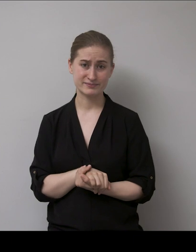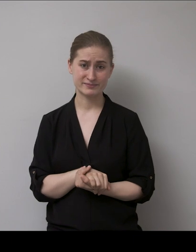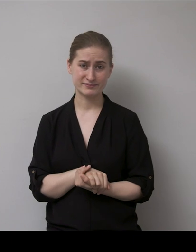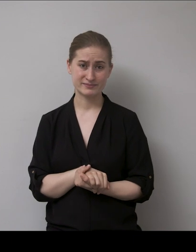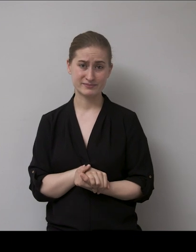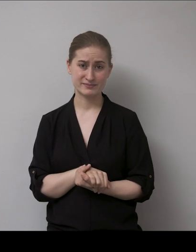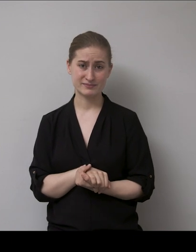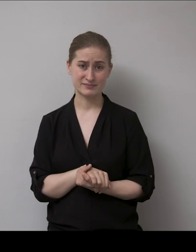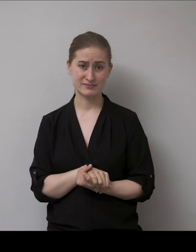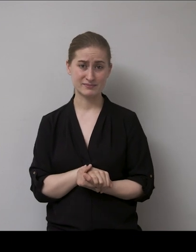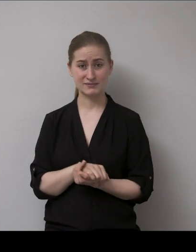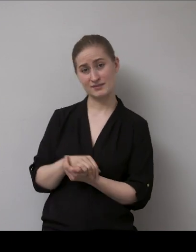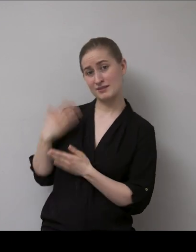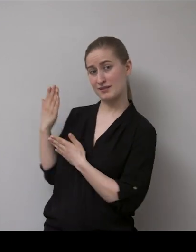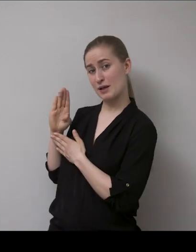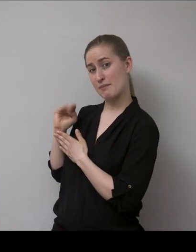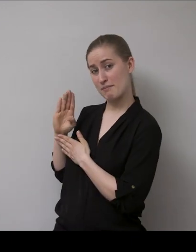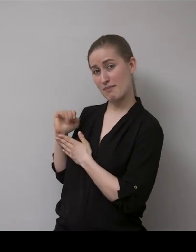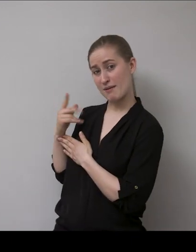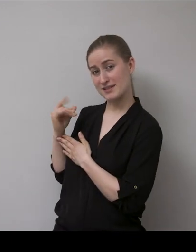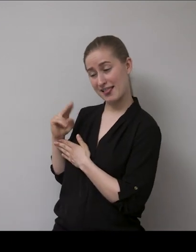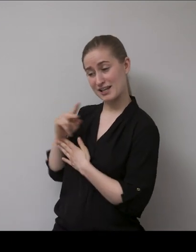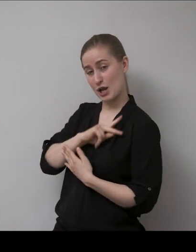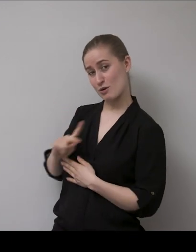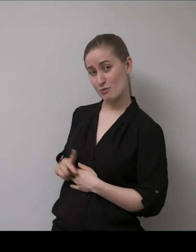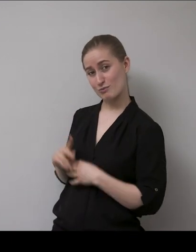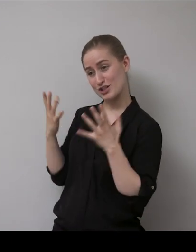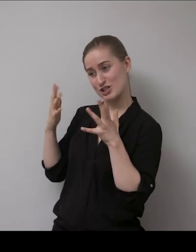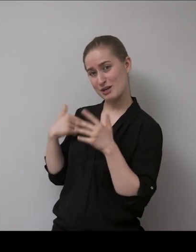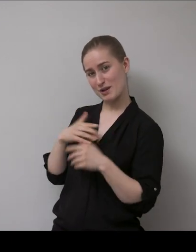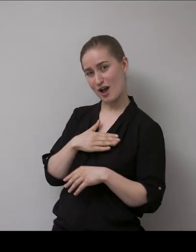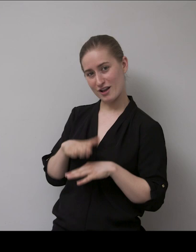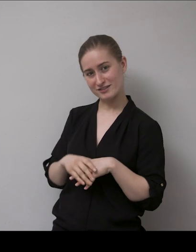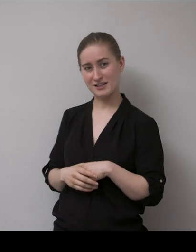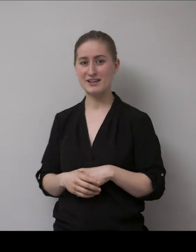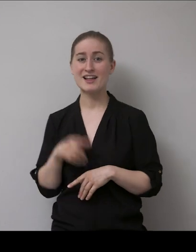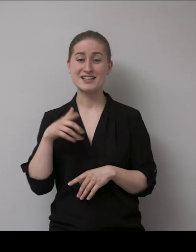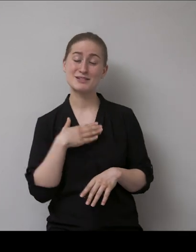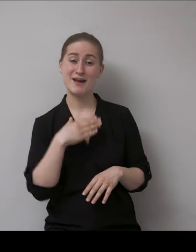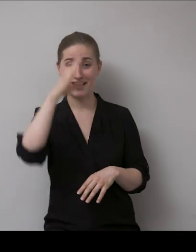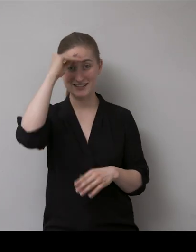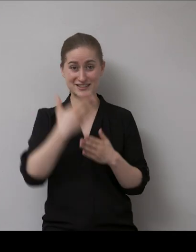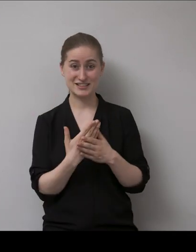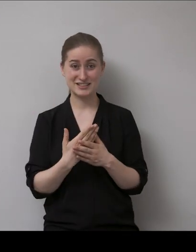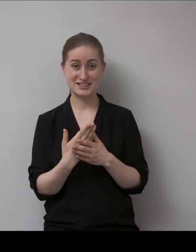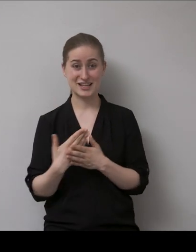(smacks lips) Prince and Bob Dylan cheer me on. My campus is my son's nursery, where I was able to get my degree and take care of him